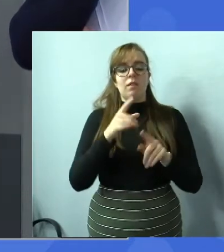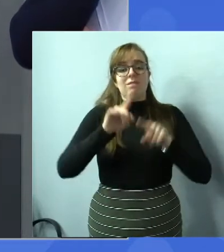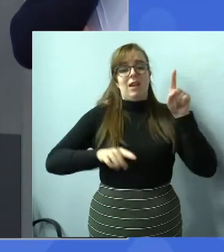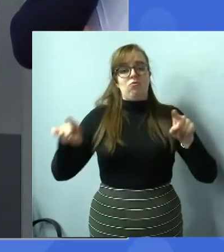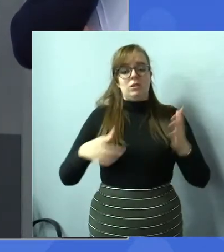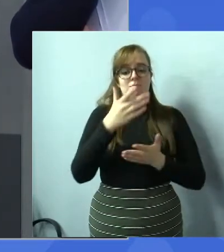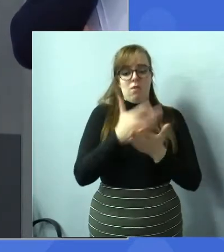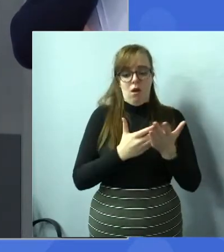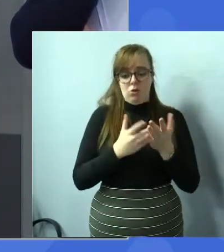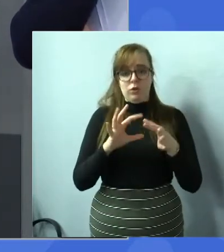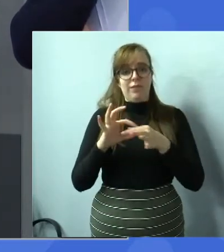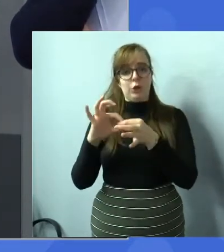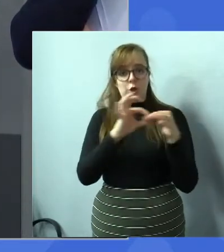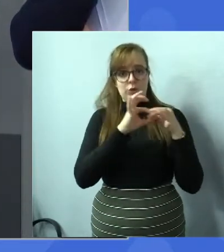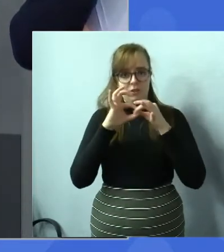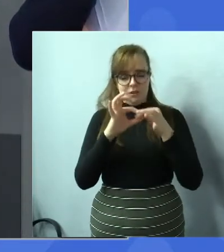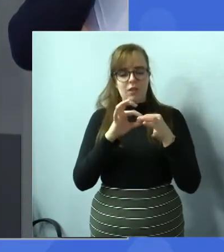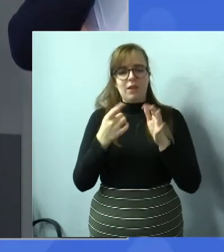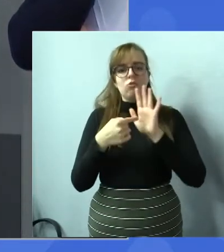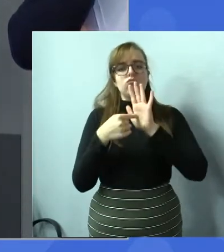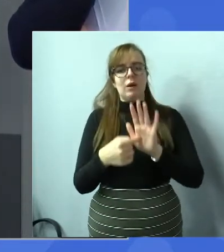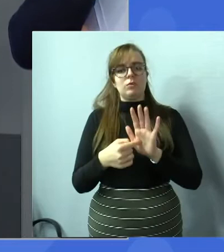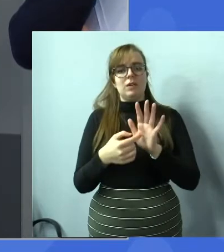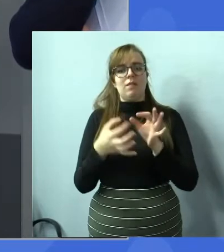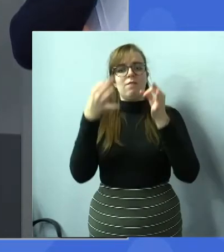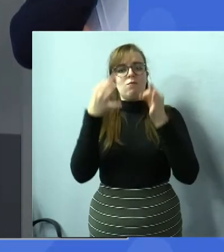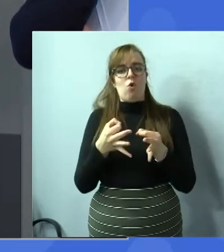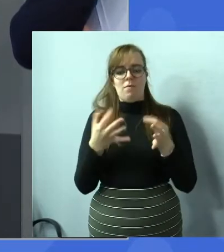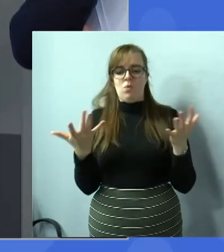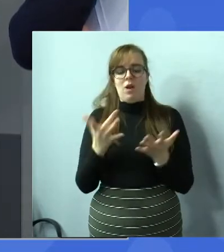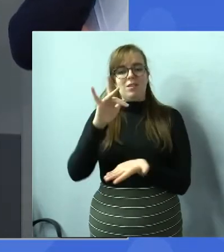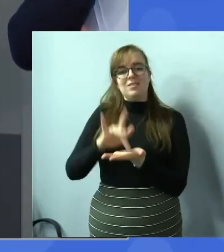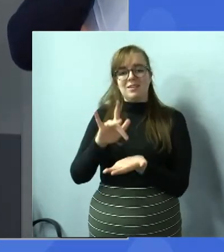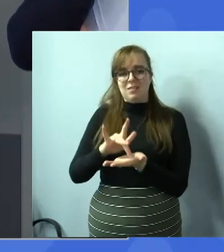Union are represented formally at the center and changing the House of Lords